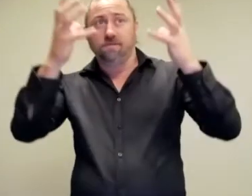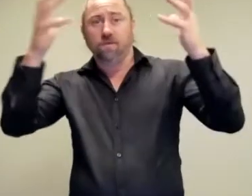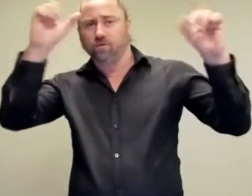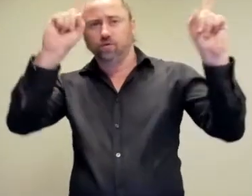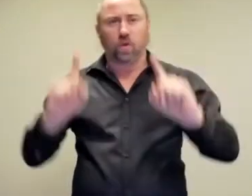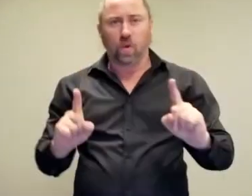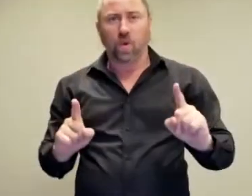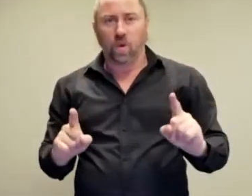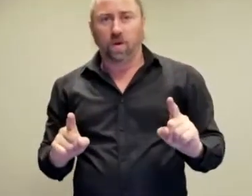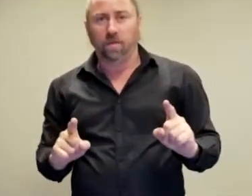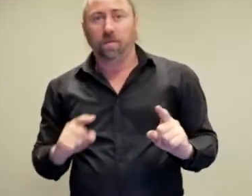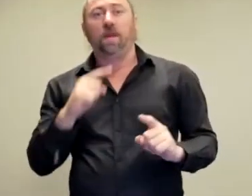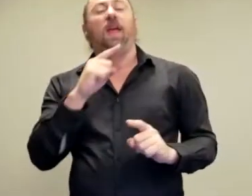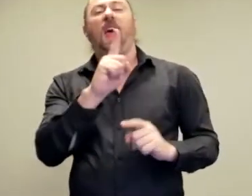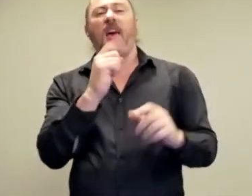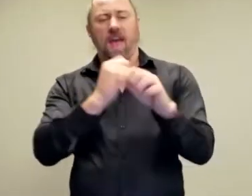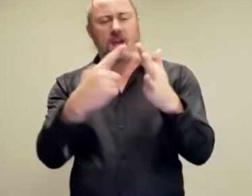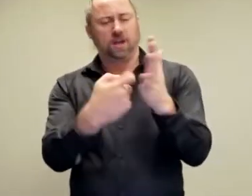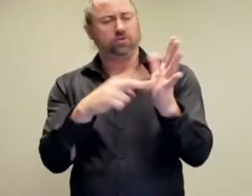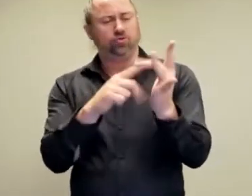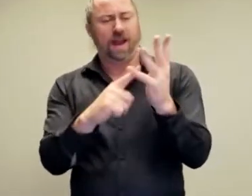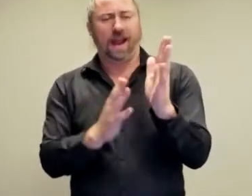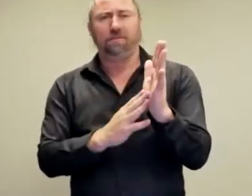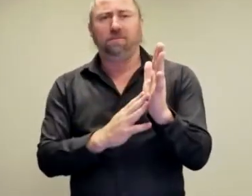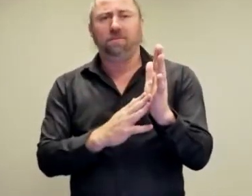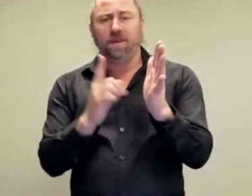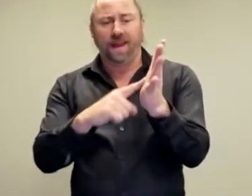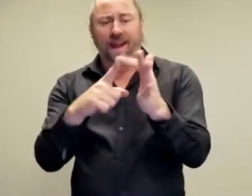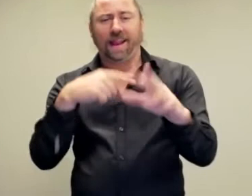tracing the shape of a geranium leaf presents structural affinities between